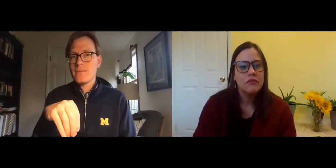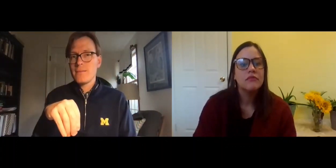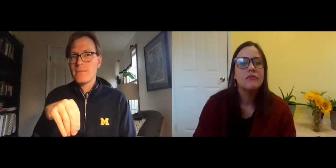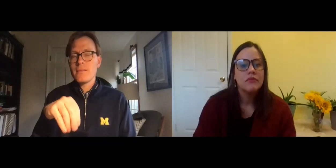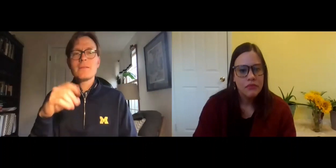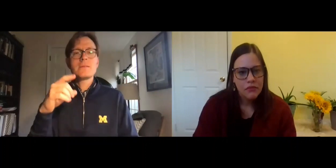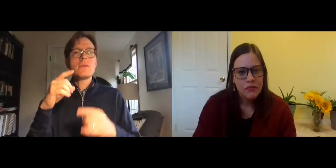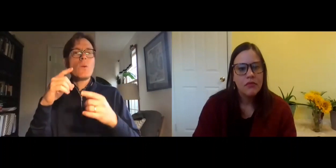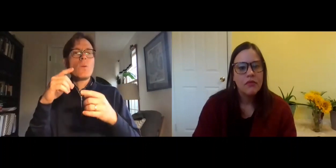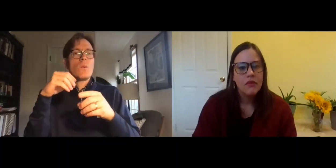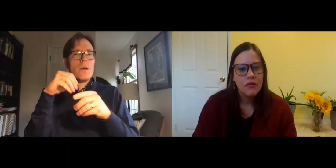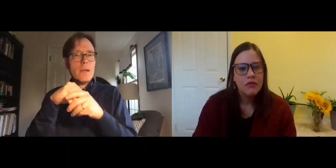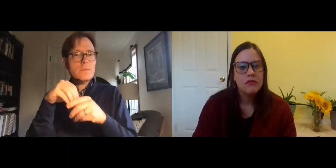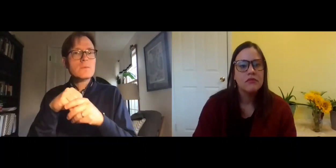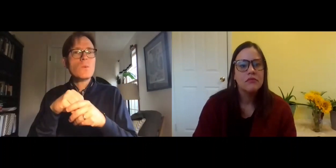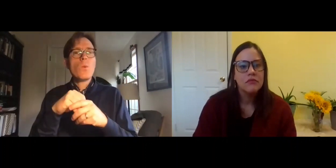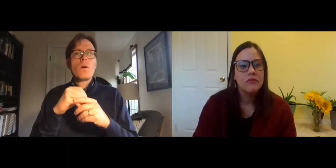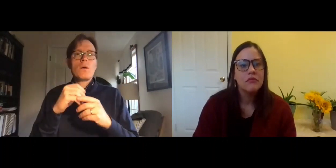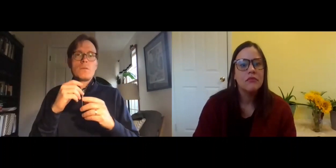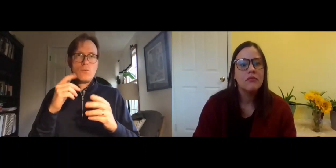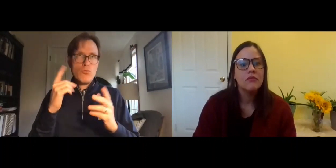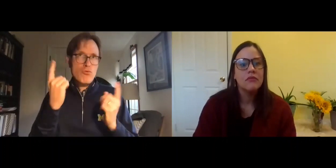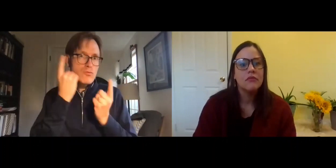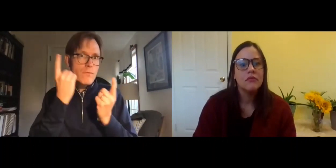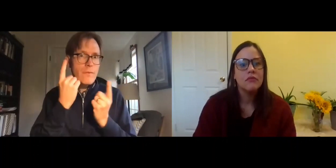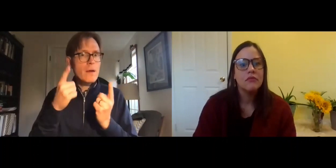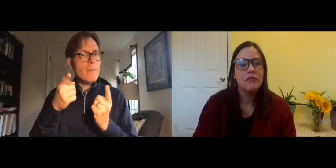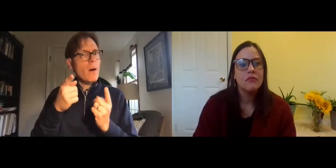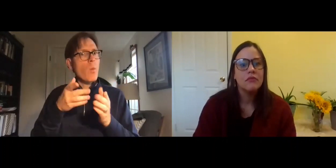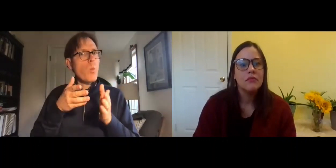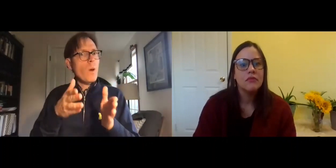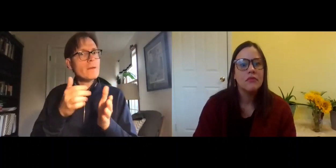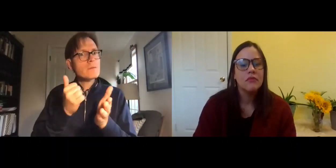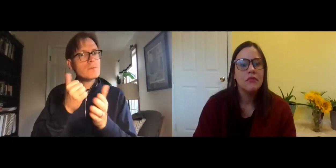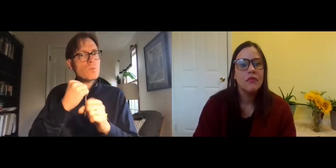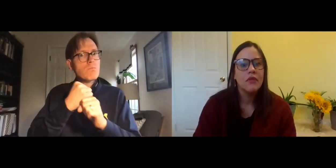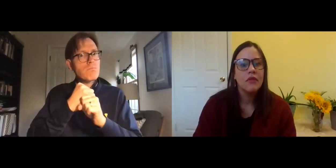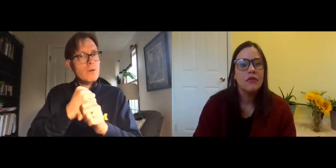It's not 100% effective, it's not going to protect you completely, but it's something